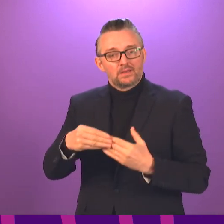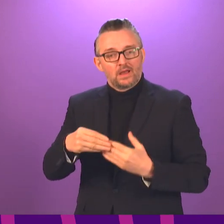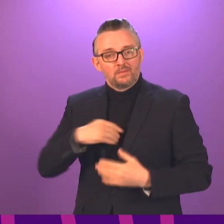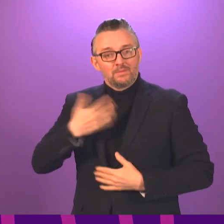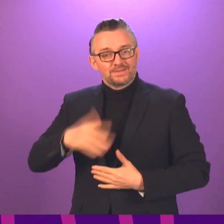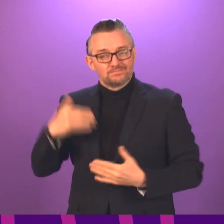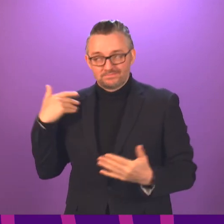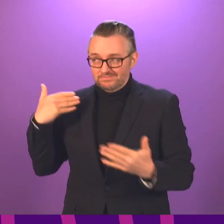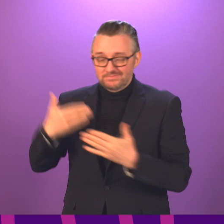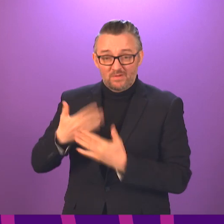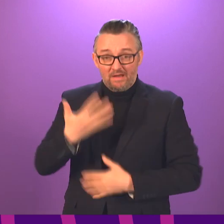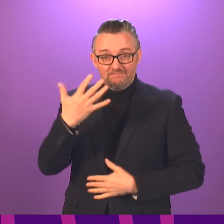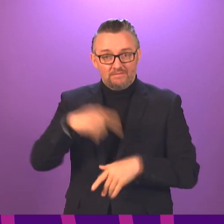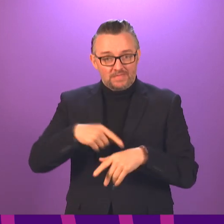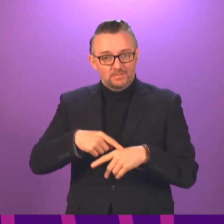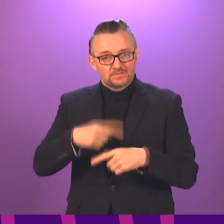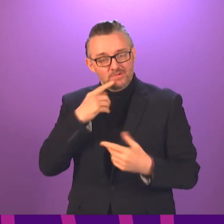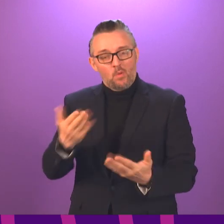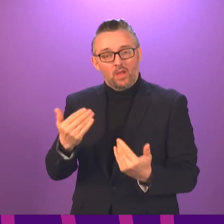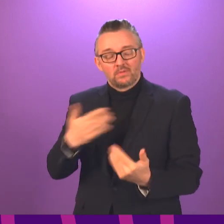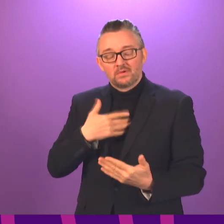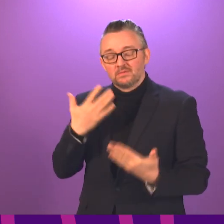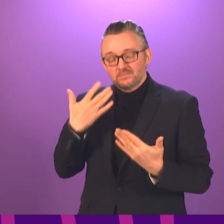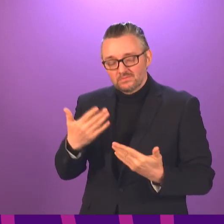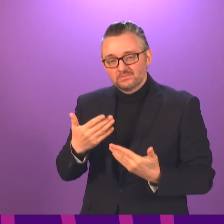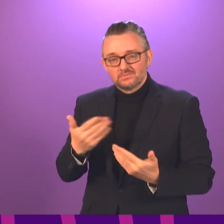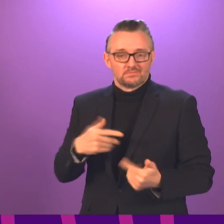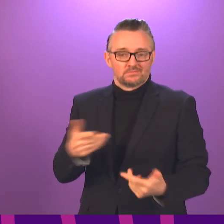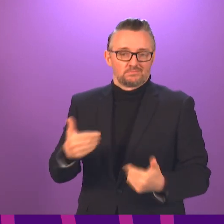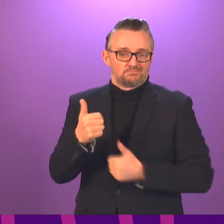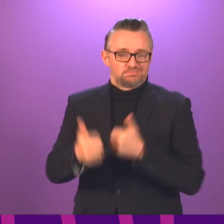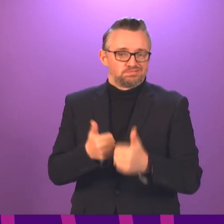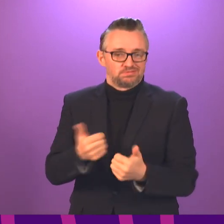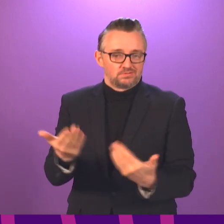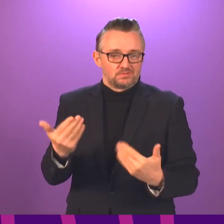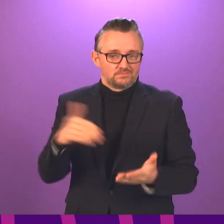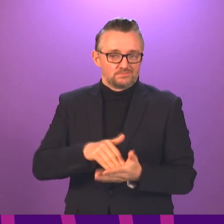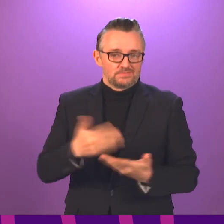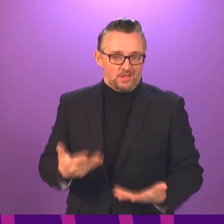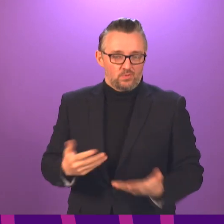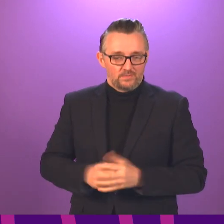Labour leader in my time here. I truly wish him well and I extend all offers to work together